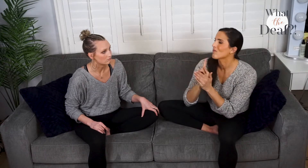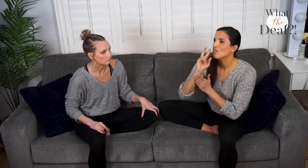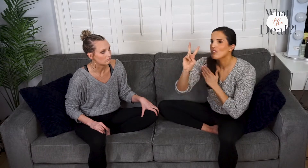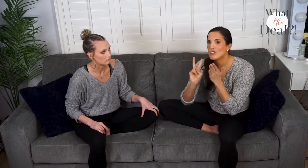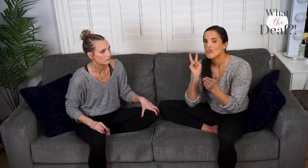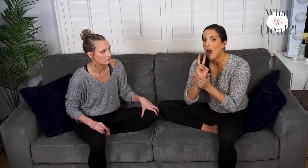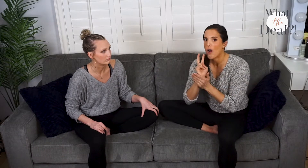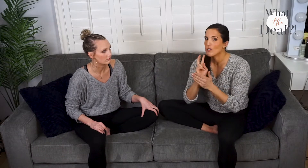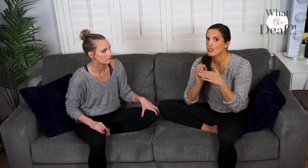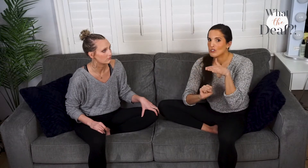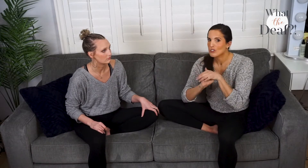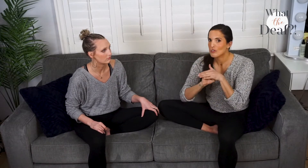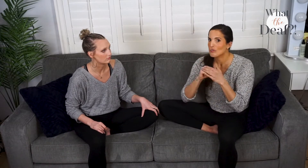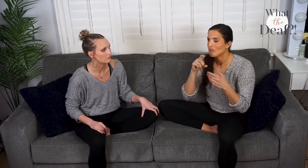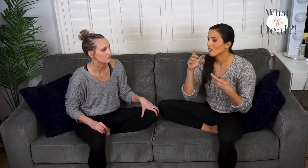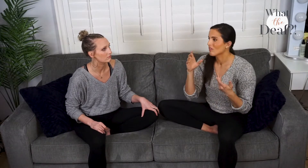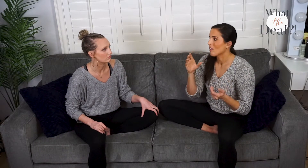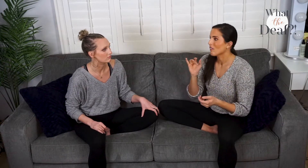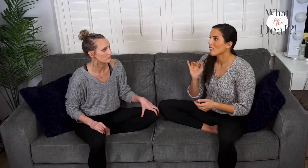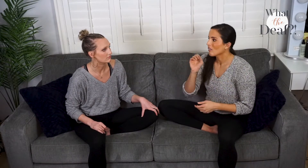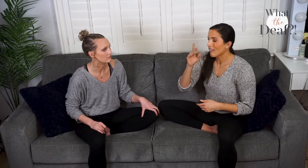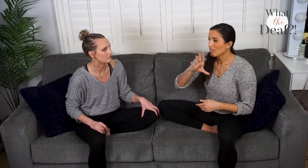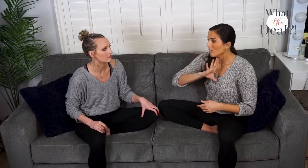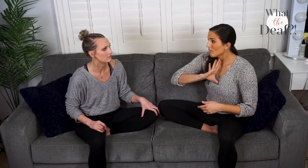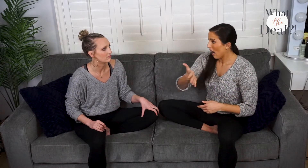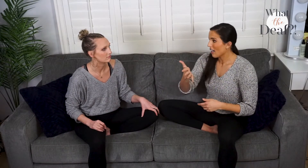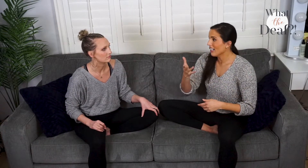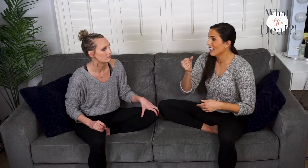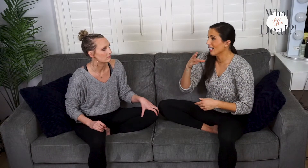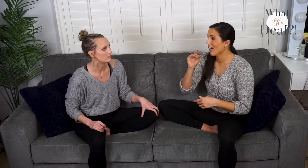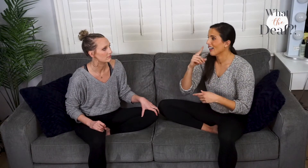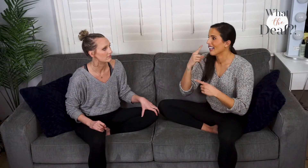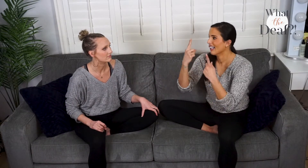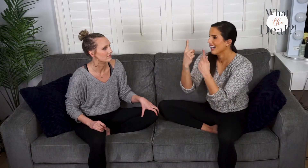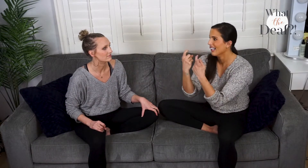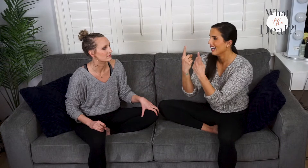two hours max. So we were like, okay. So we just decided to walk back